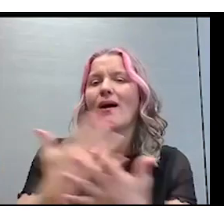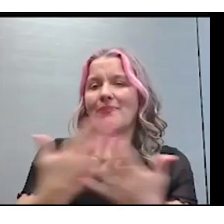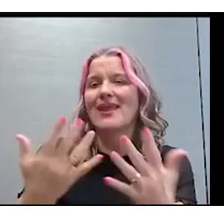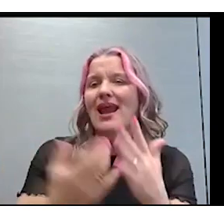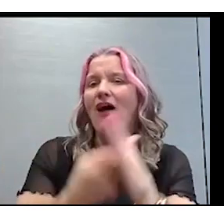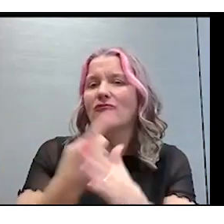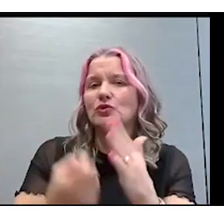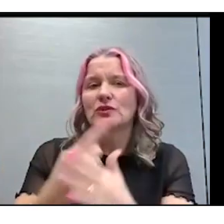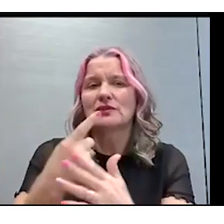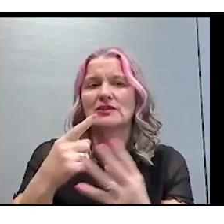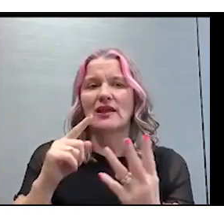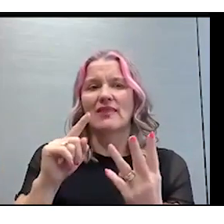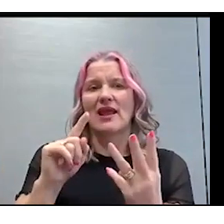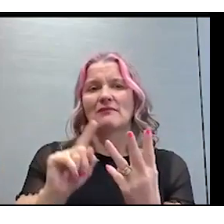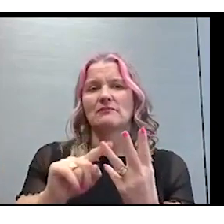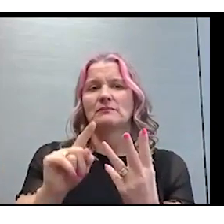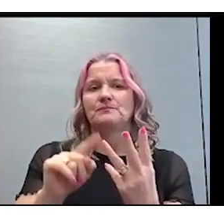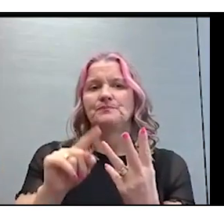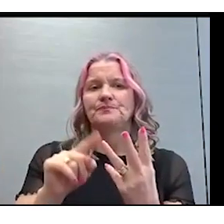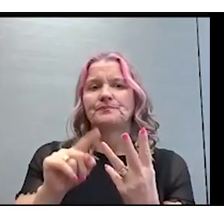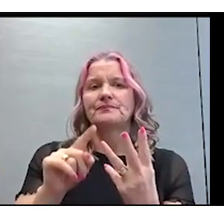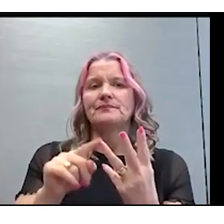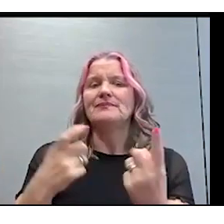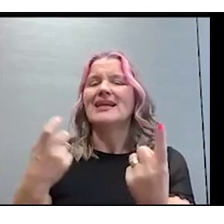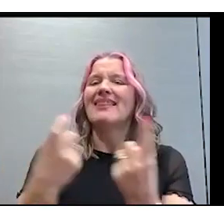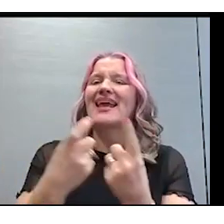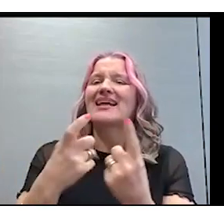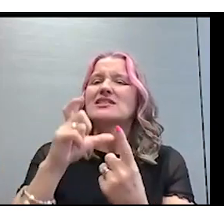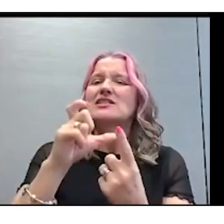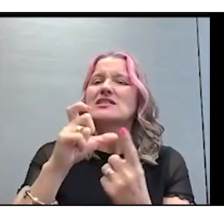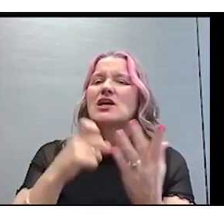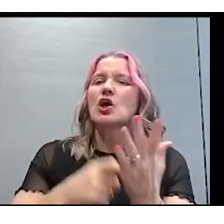And then last but not least, there's things that are a crescendo attack where you're not giving it